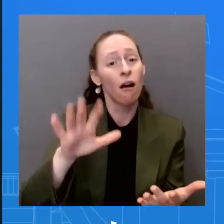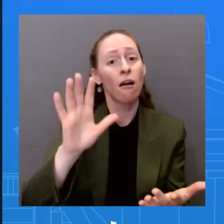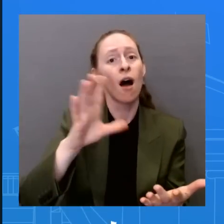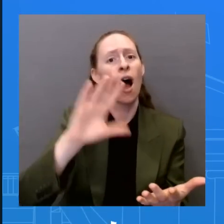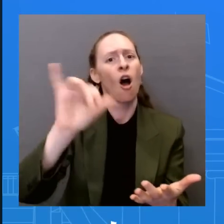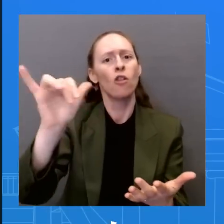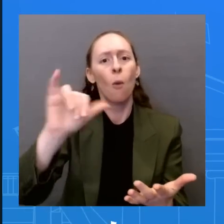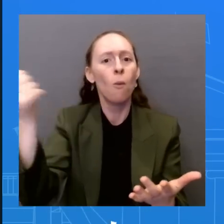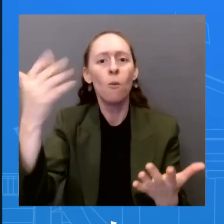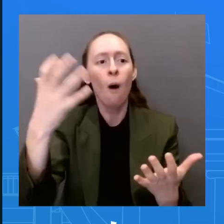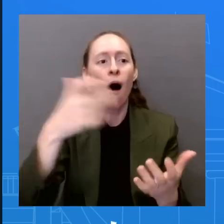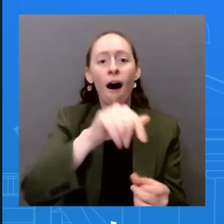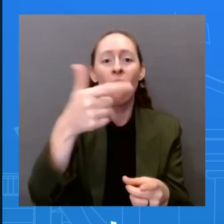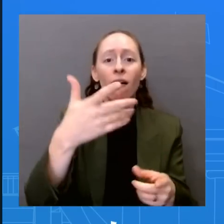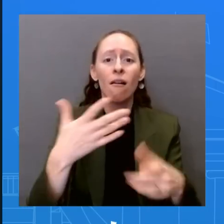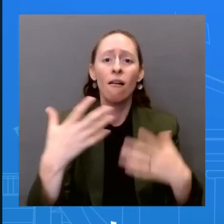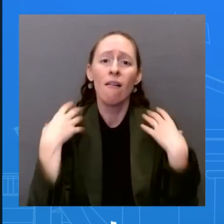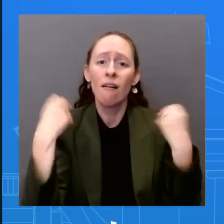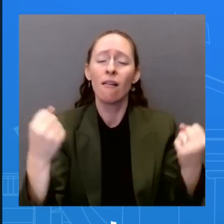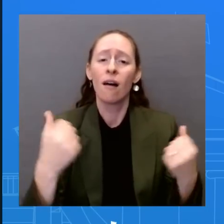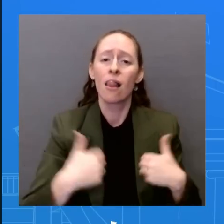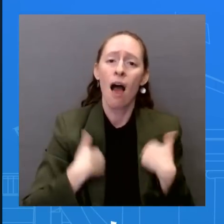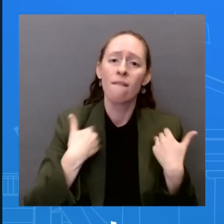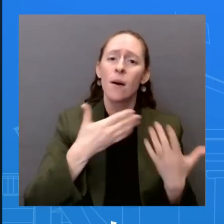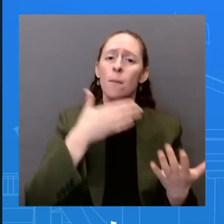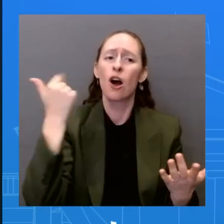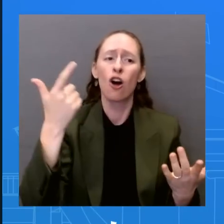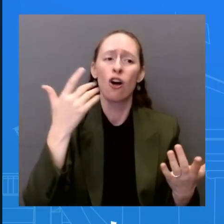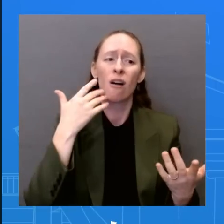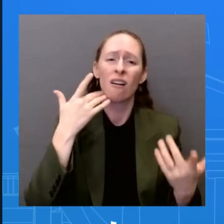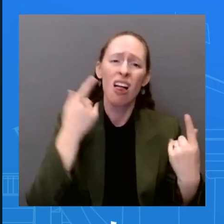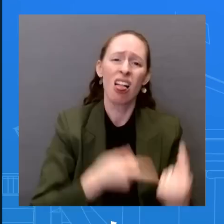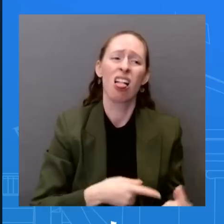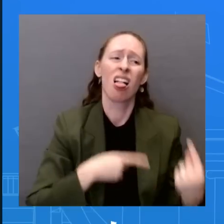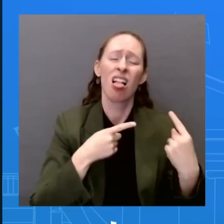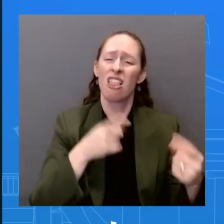And finally, this week, we know a lot of kids are going back to school,